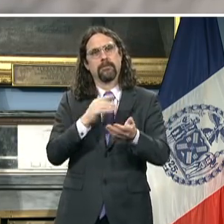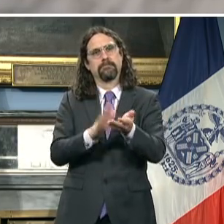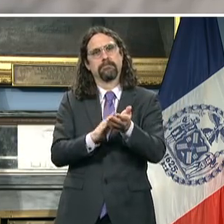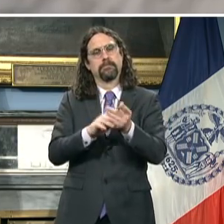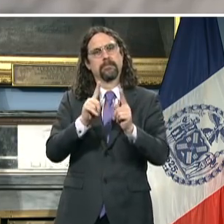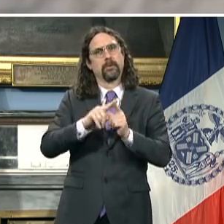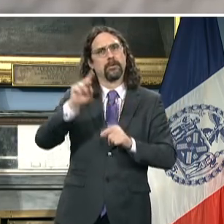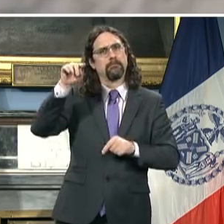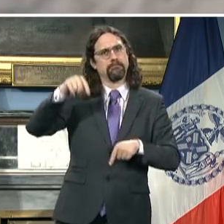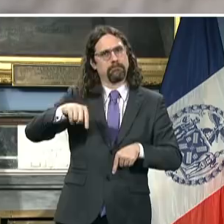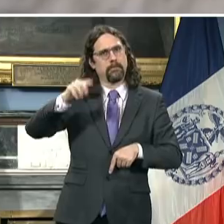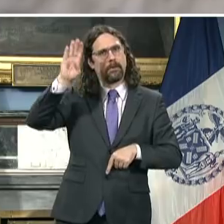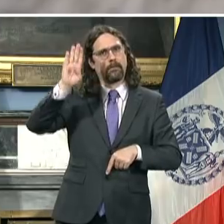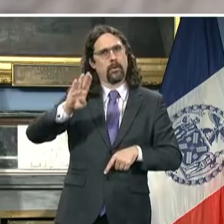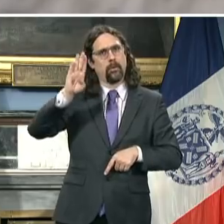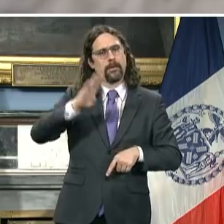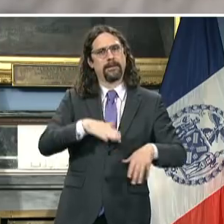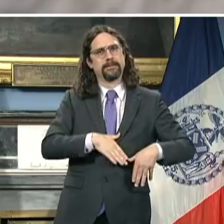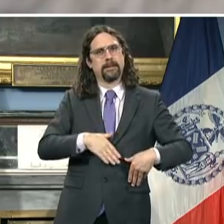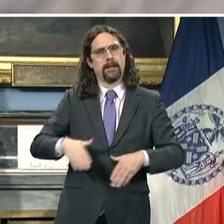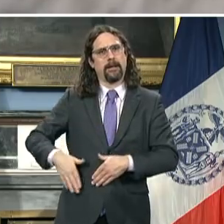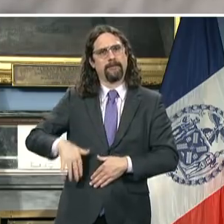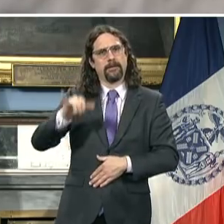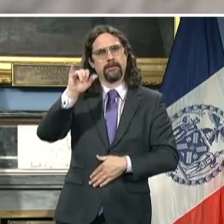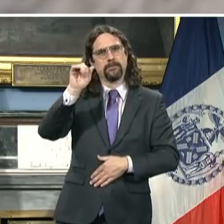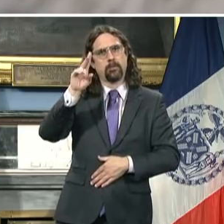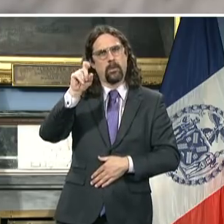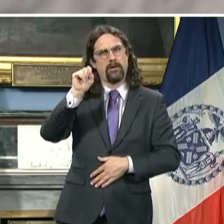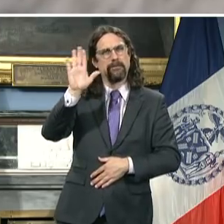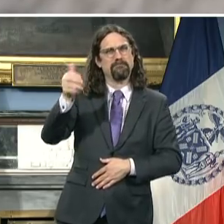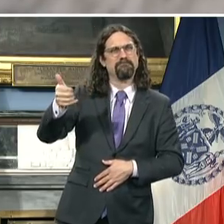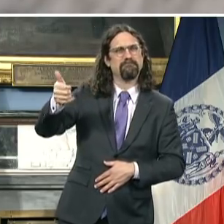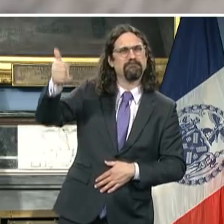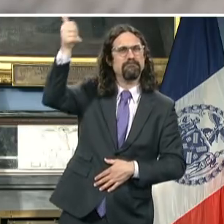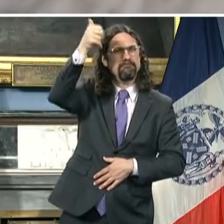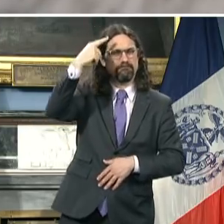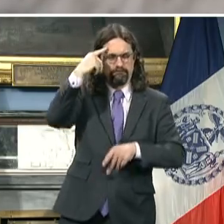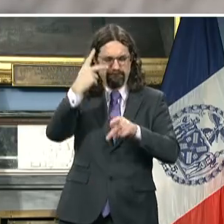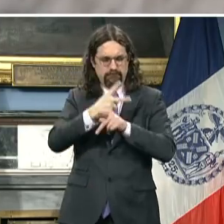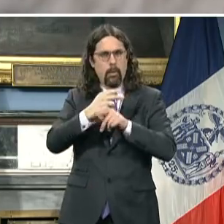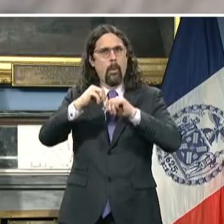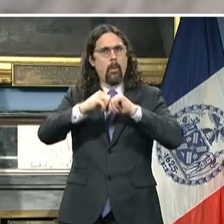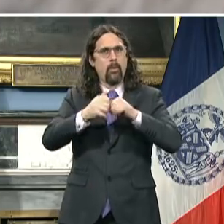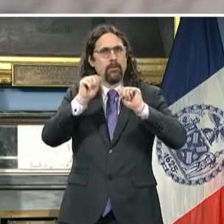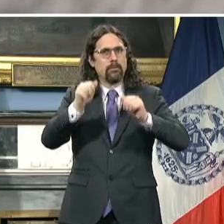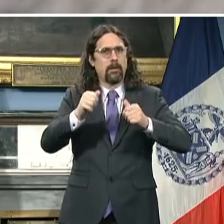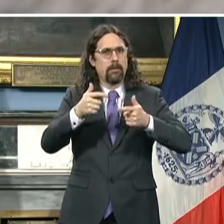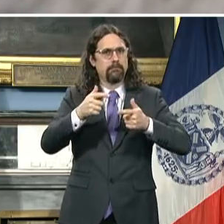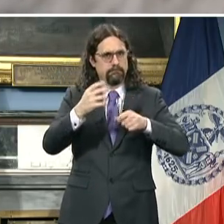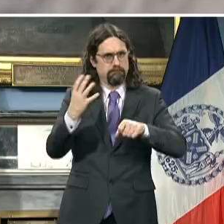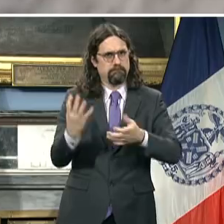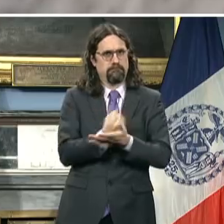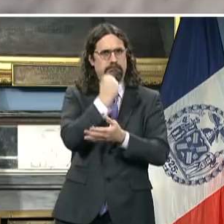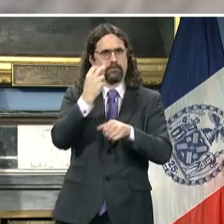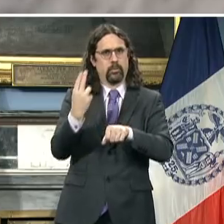THE PRESIDENT AND OCE OF BROOKLYN